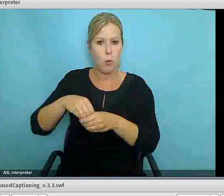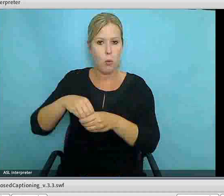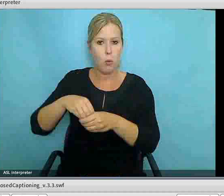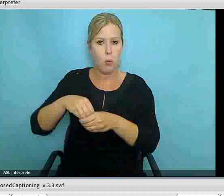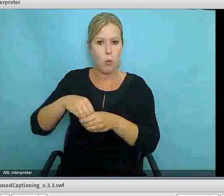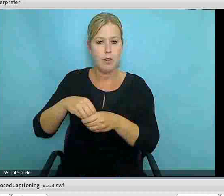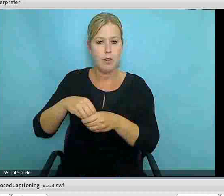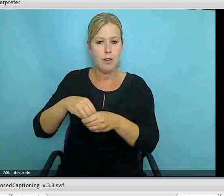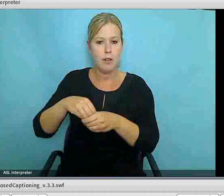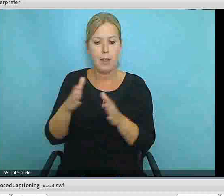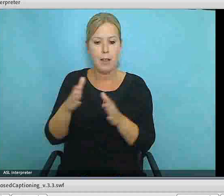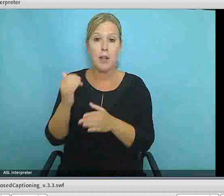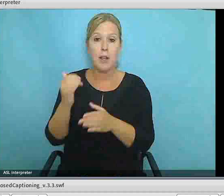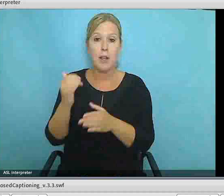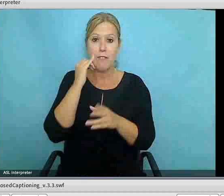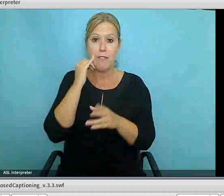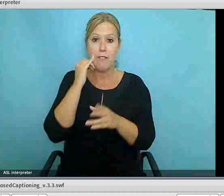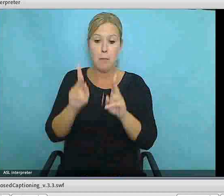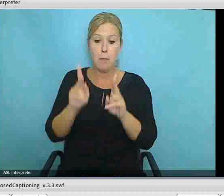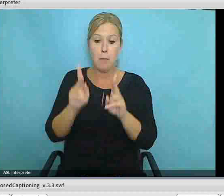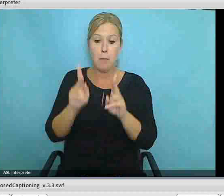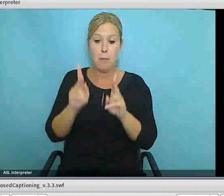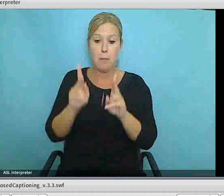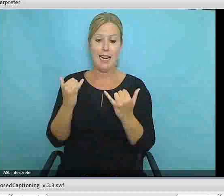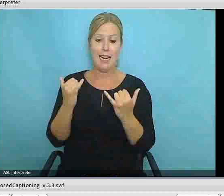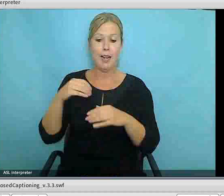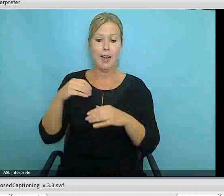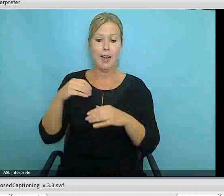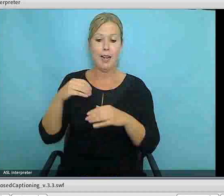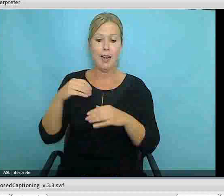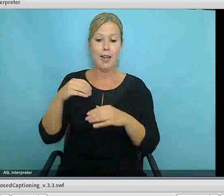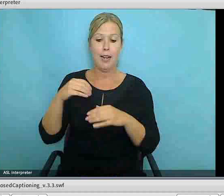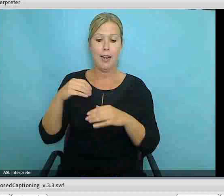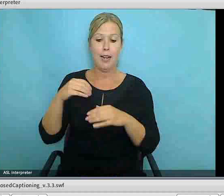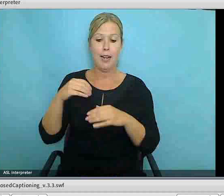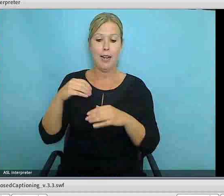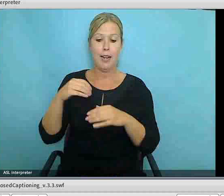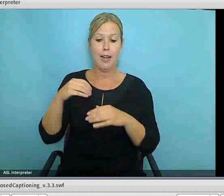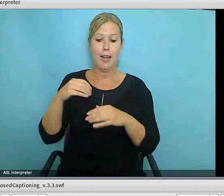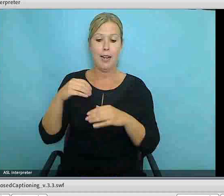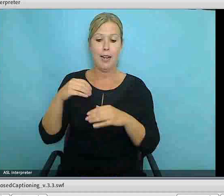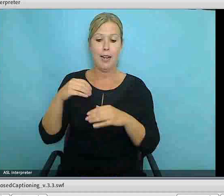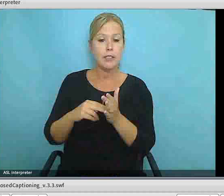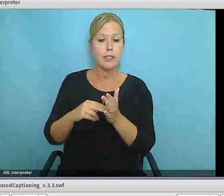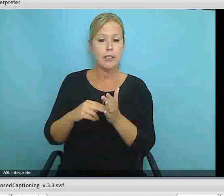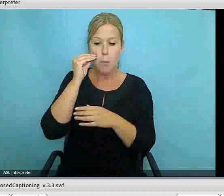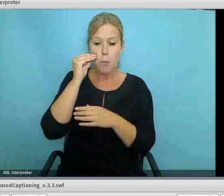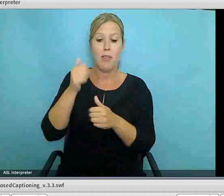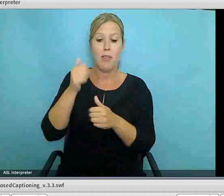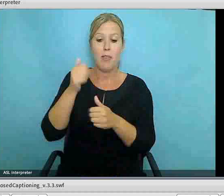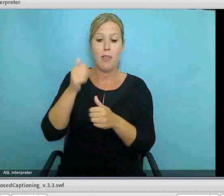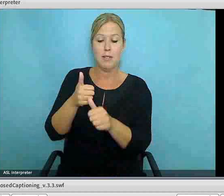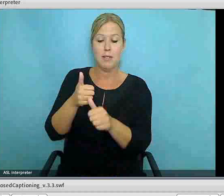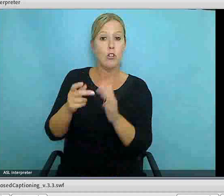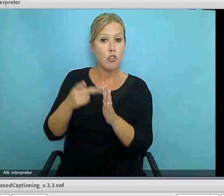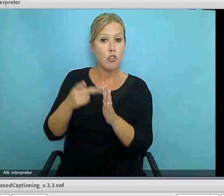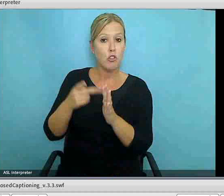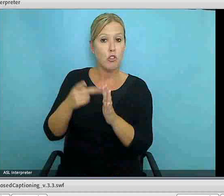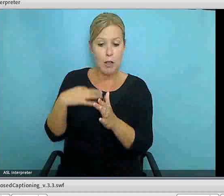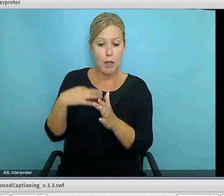requirements of One Care can enroll, and the plans do have contracts with the nursing homes.